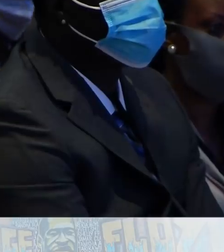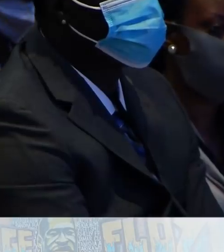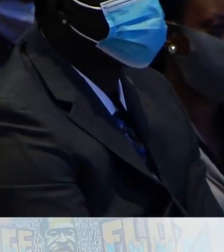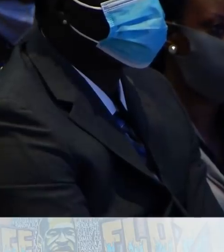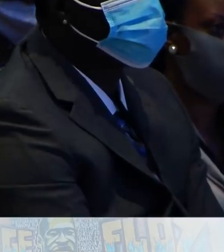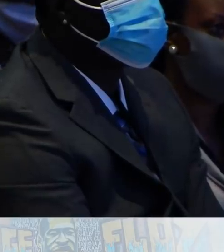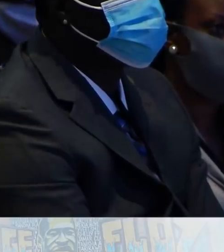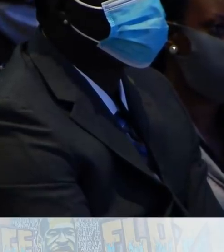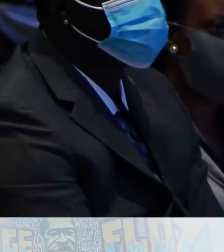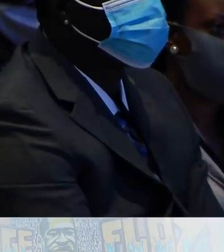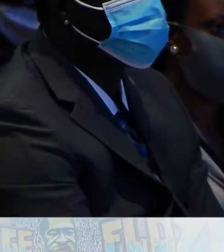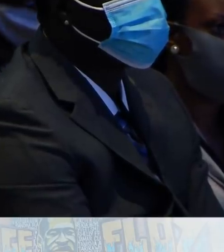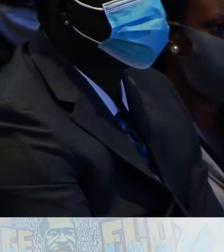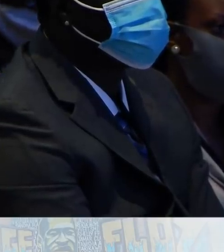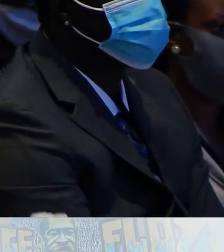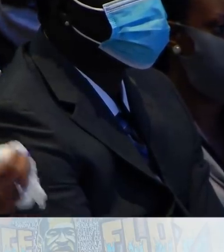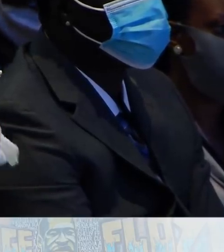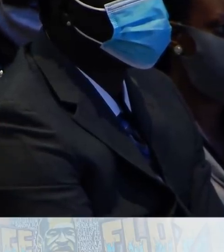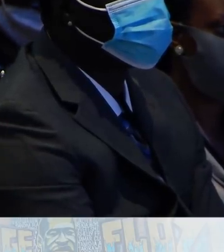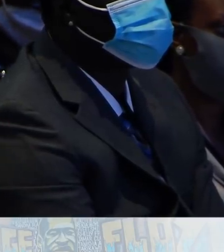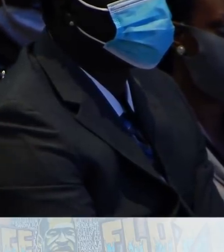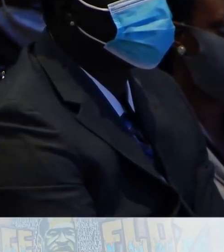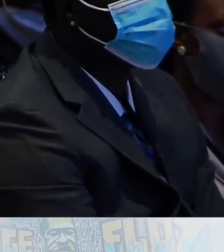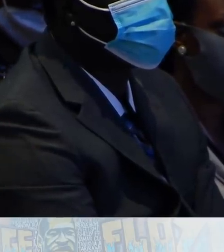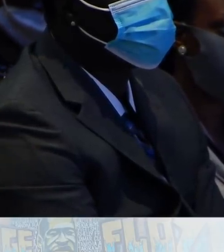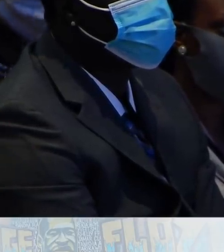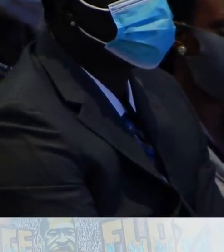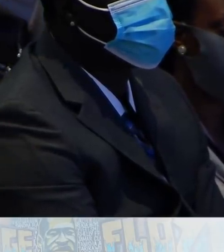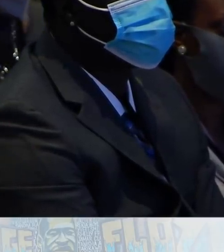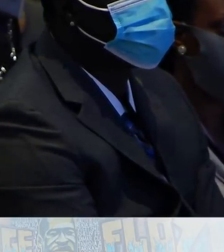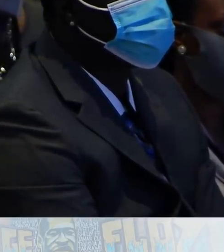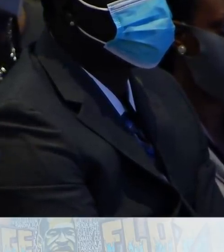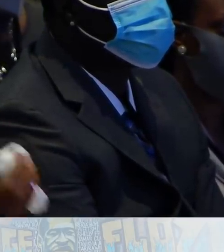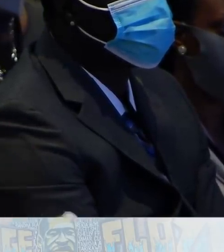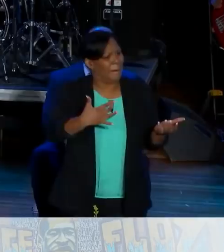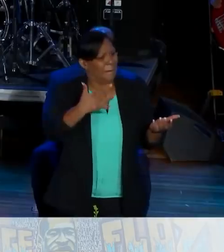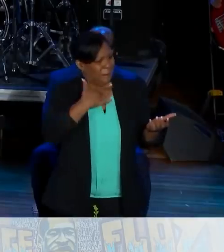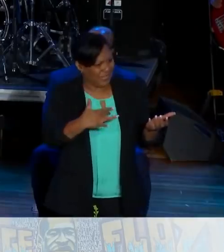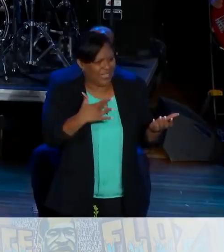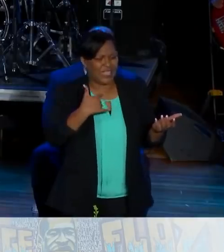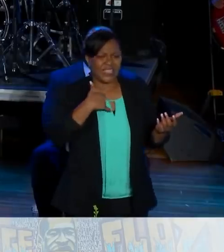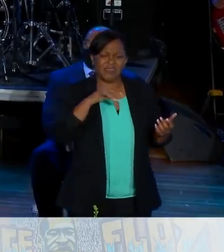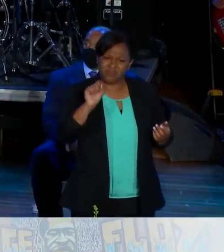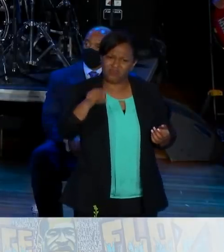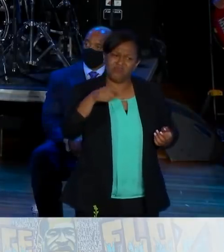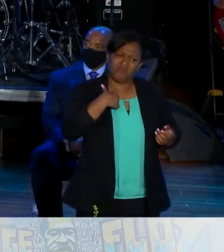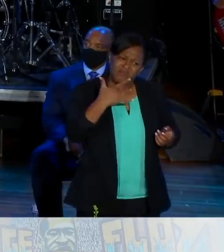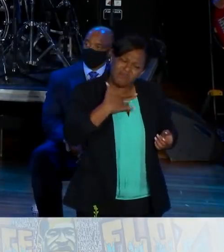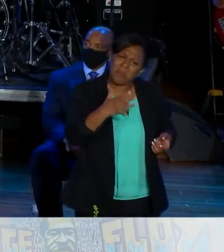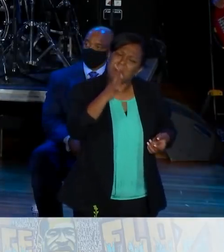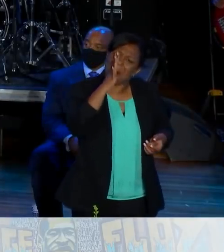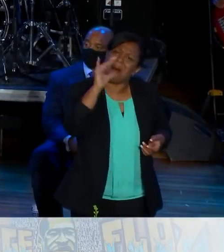FOR MAMA. THEN AS I HAD GOT THAT ALL PLACED IN MY MIND AND I